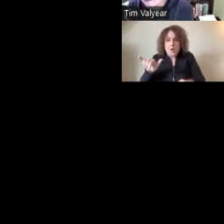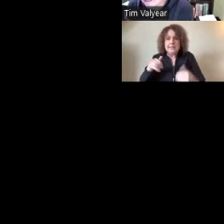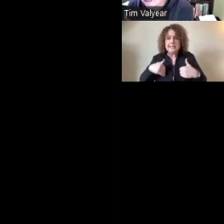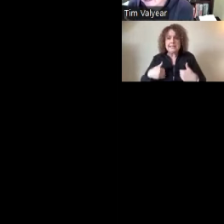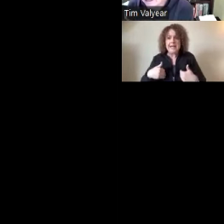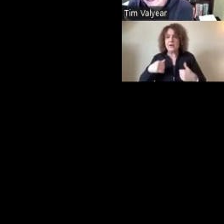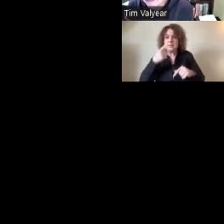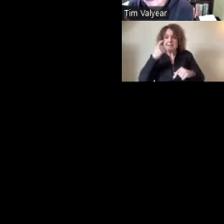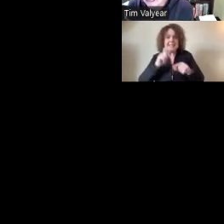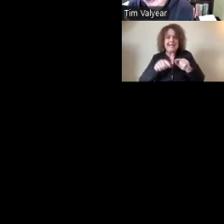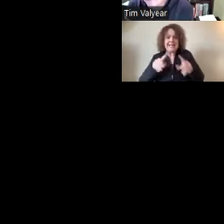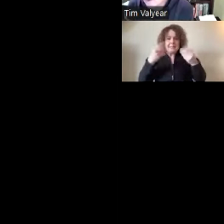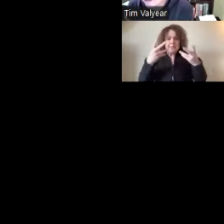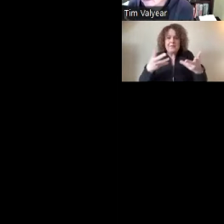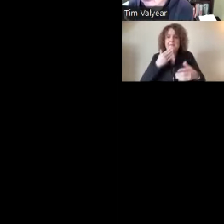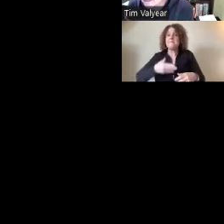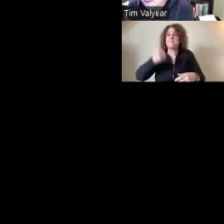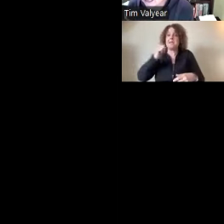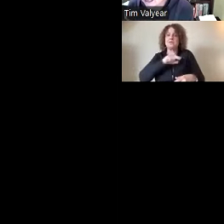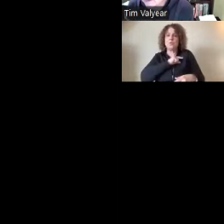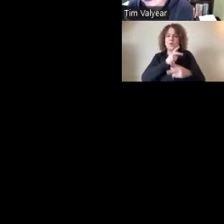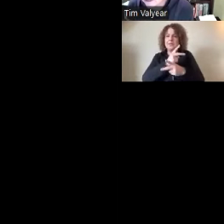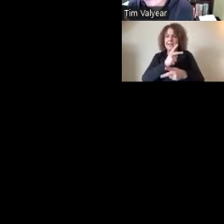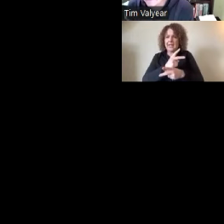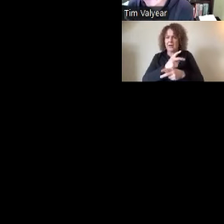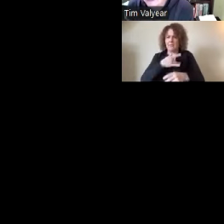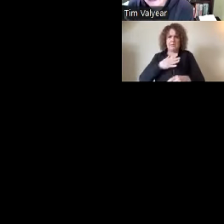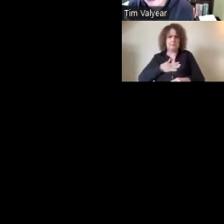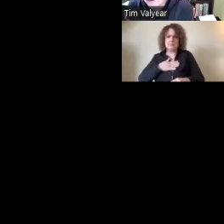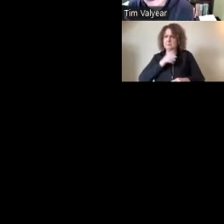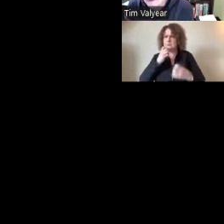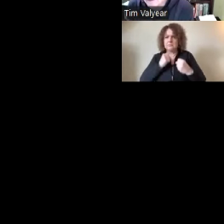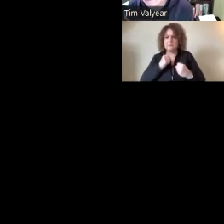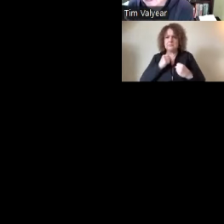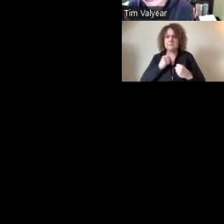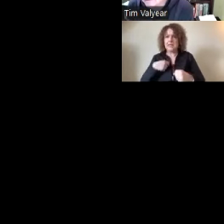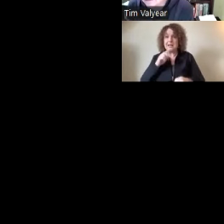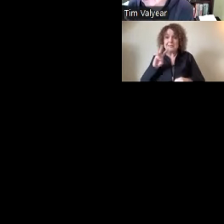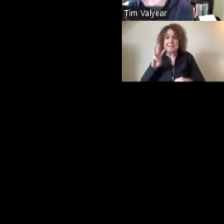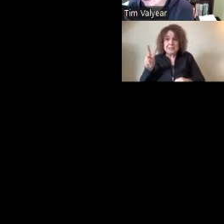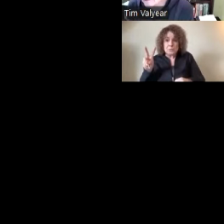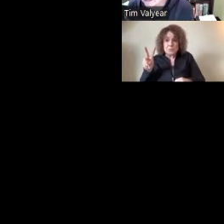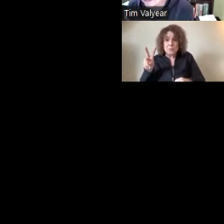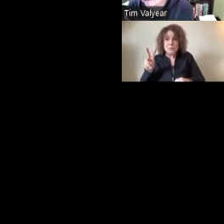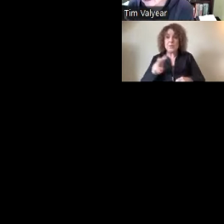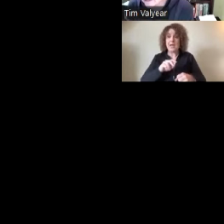have the energy to cry I'm so tired. And tired because I'm morally tired because I did not give good care. And that